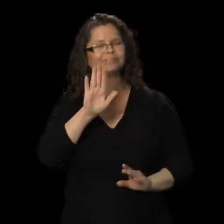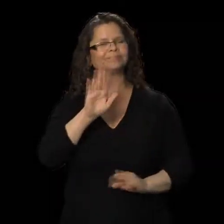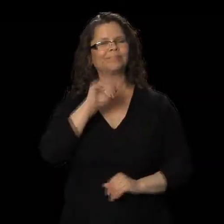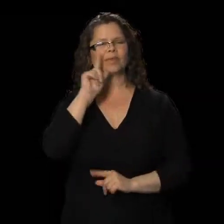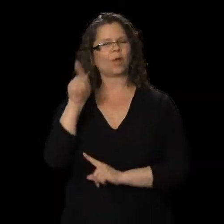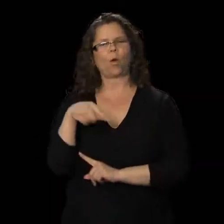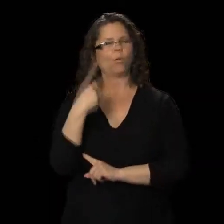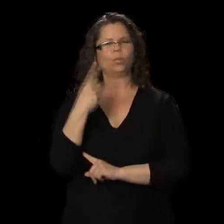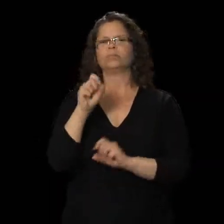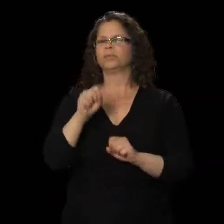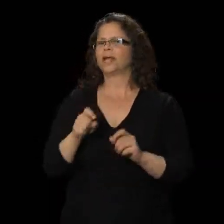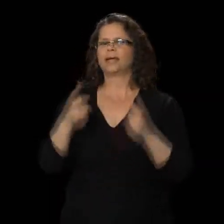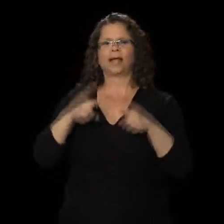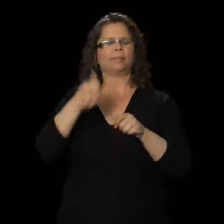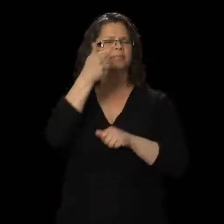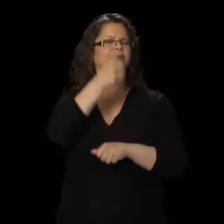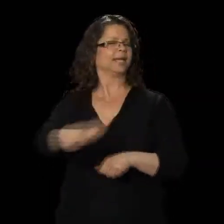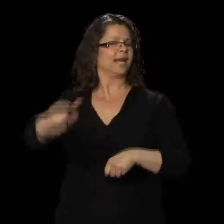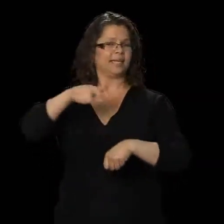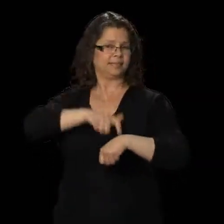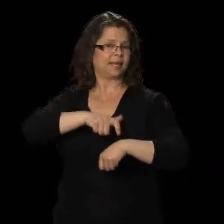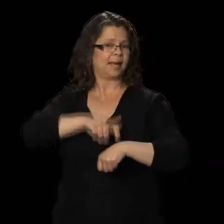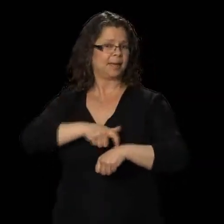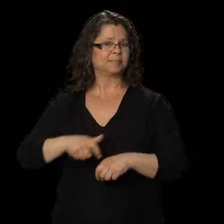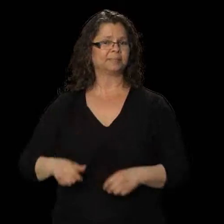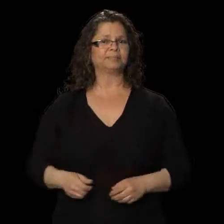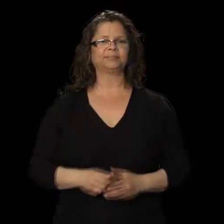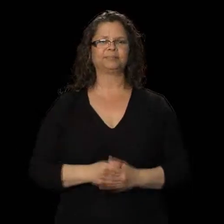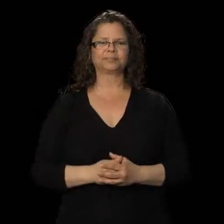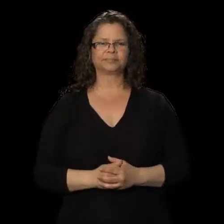not specifically about sexual orientation.